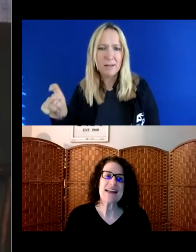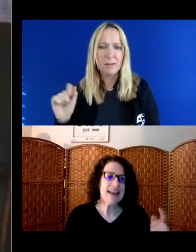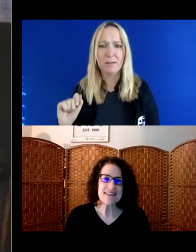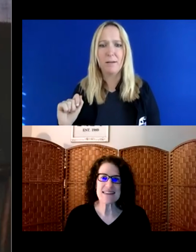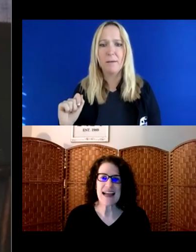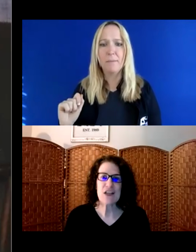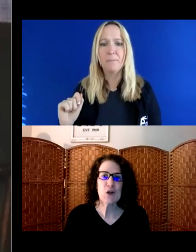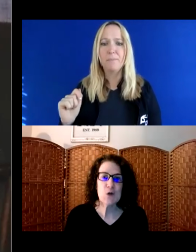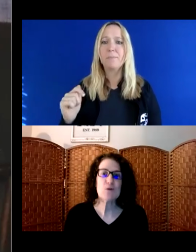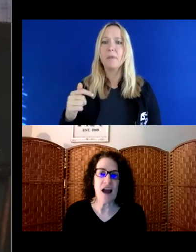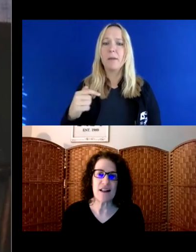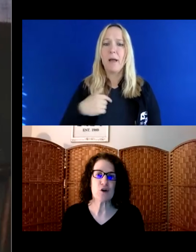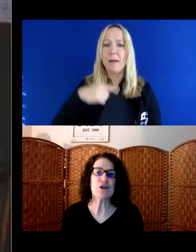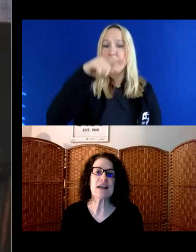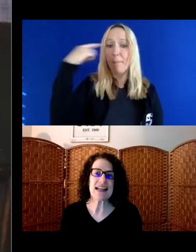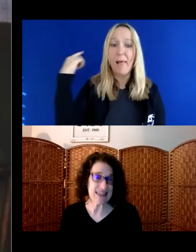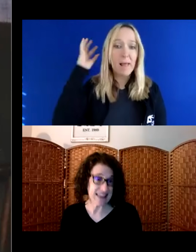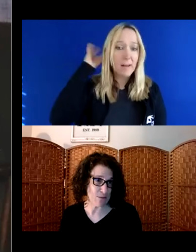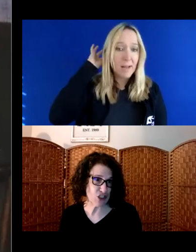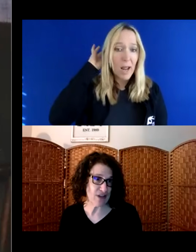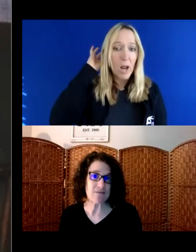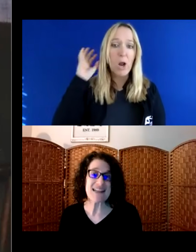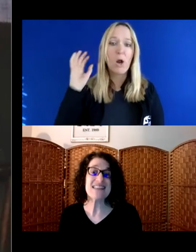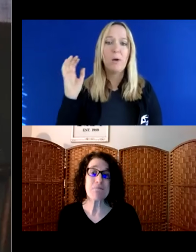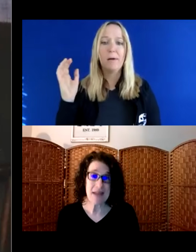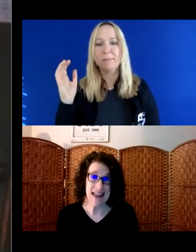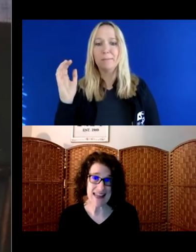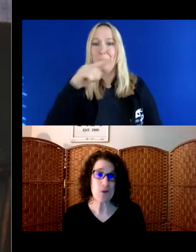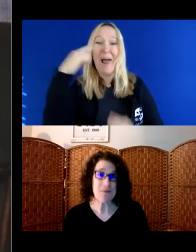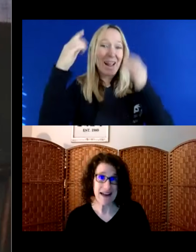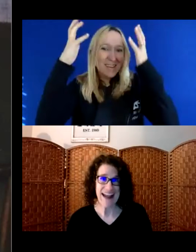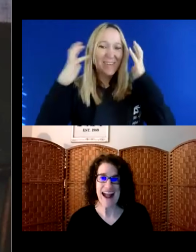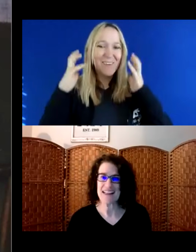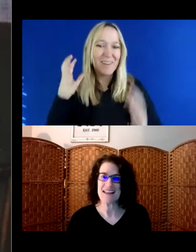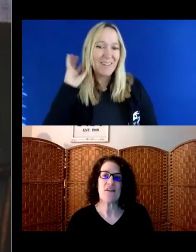Yes, that cute toddler in the image is me with my dad